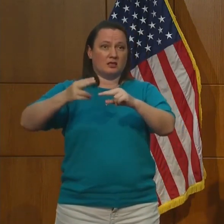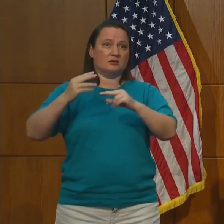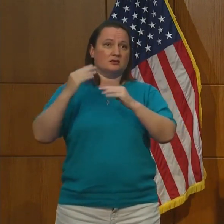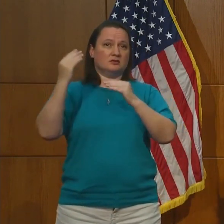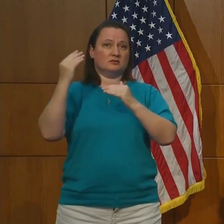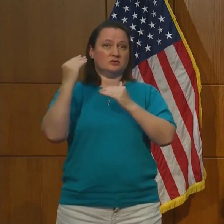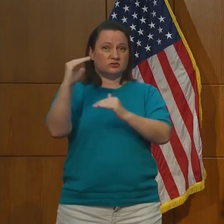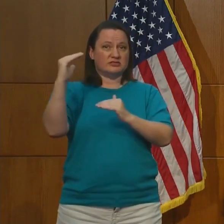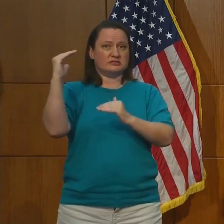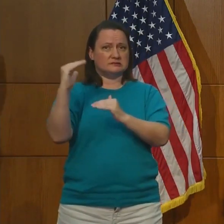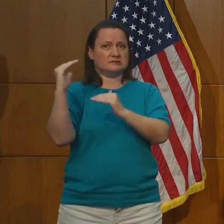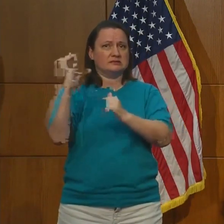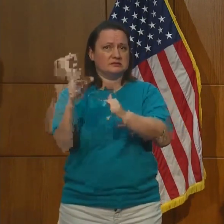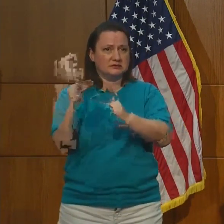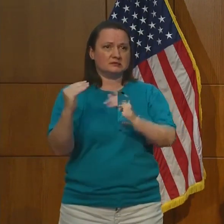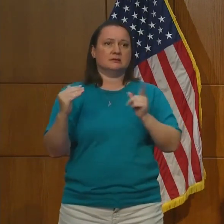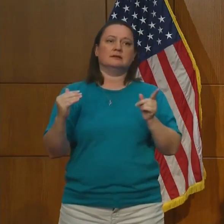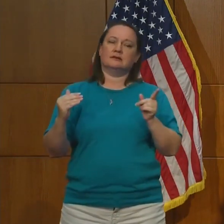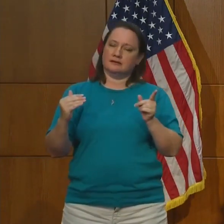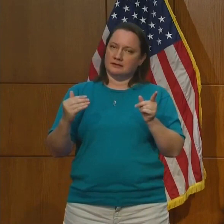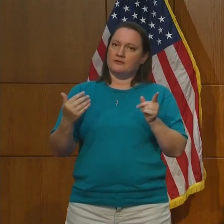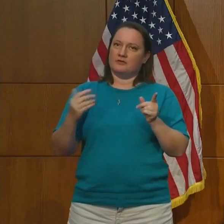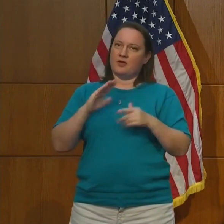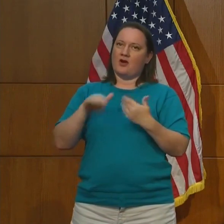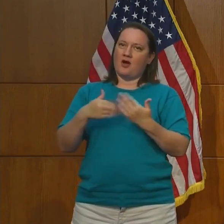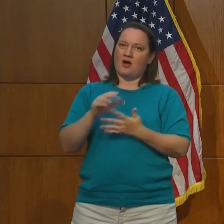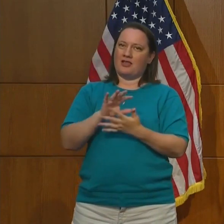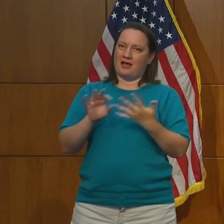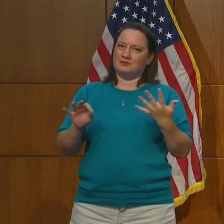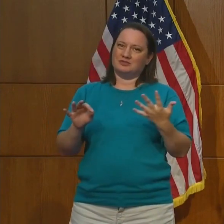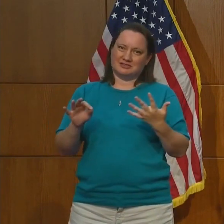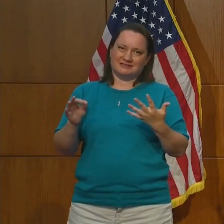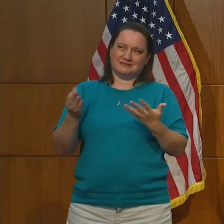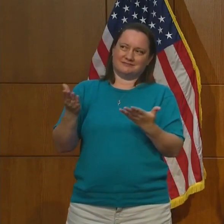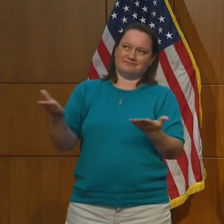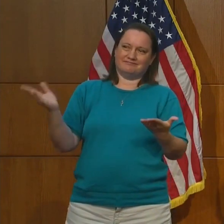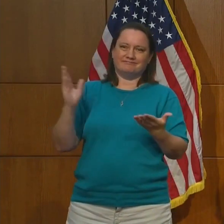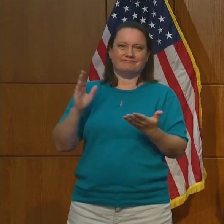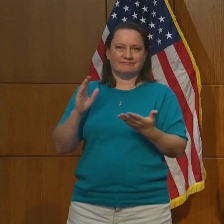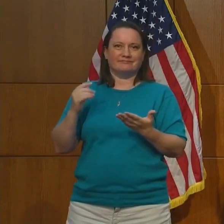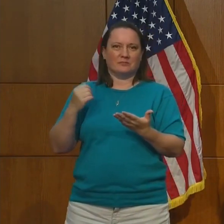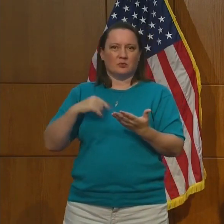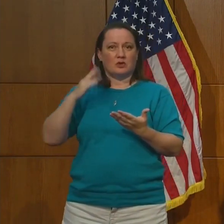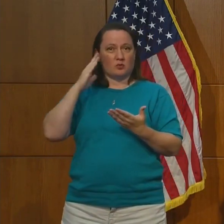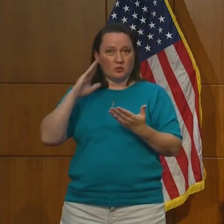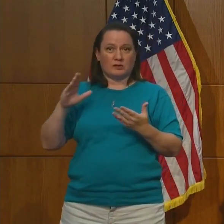KNOW THAT THEY HAVE THE CLIENT. HAVE. WELL I WOULD YOUR SECOND